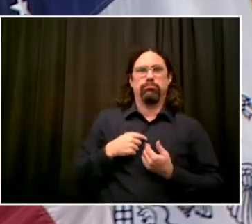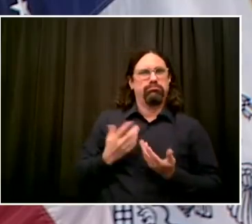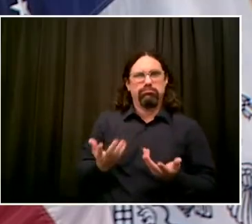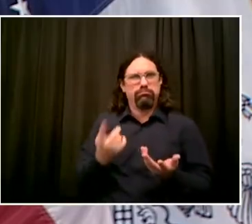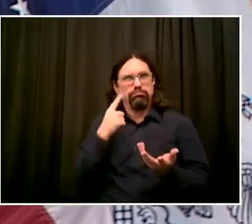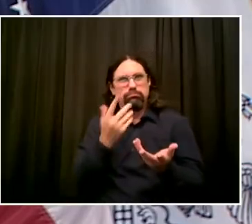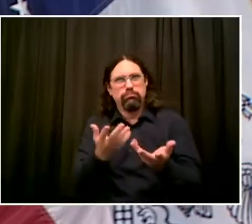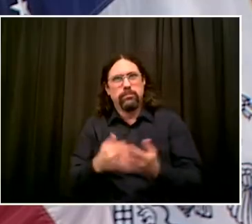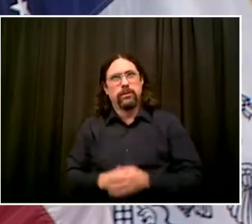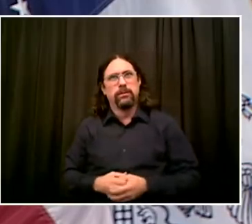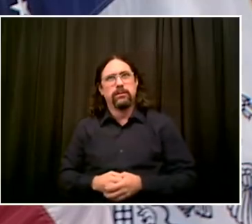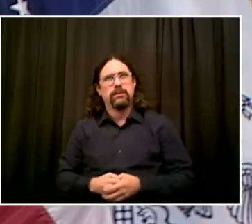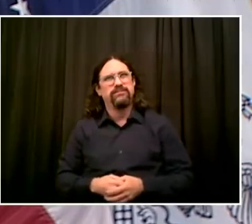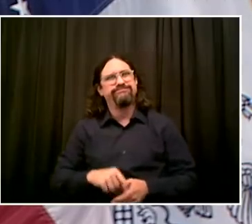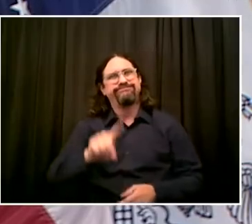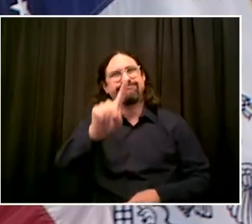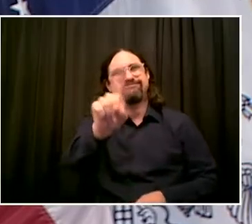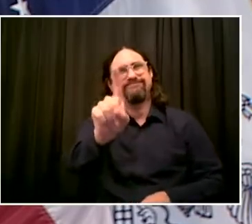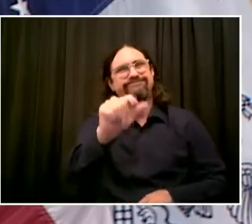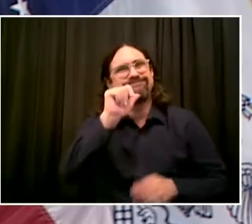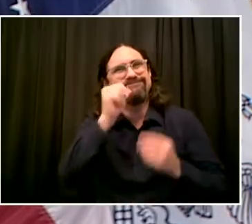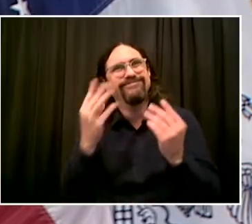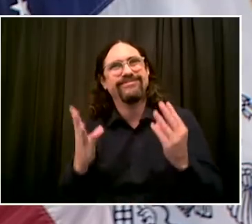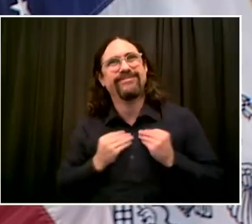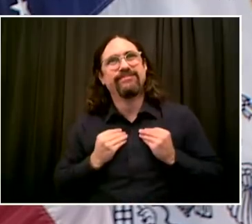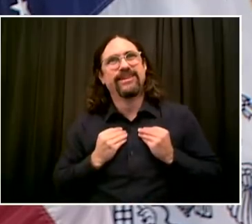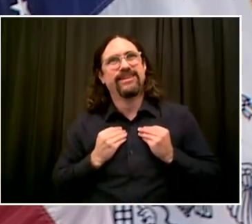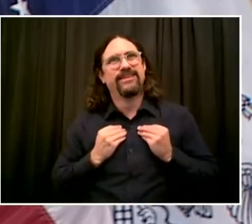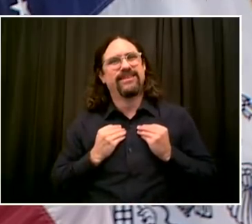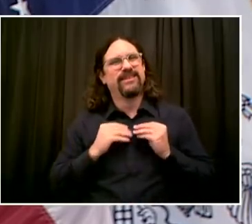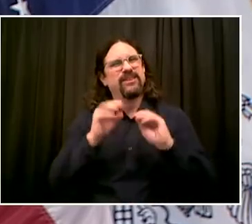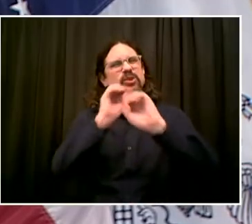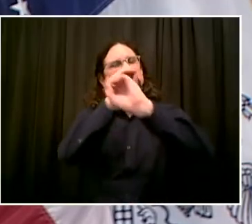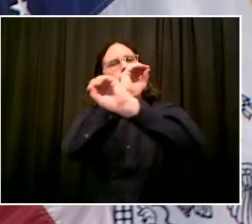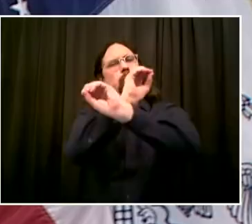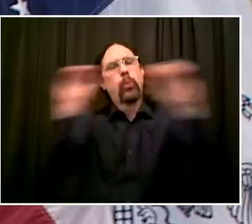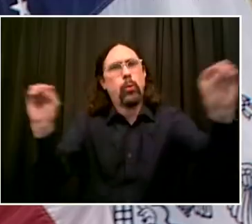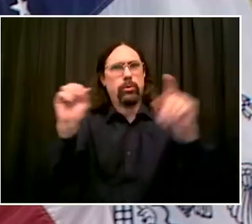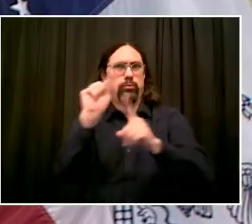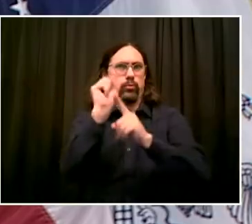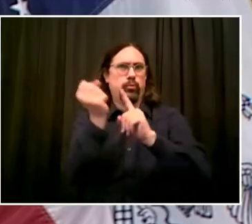ACCEPTABLE? WHATY OU HAVE TO SAY? IT IS ABSOLUTELY UNACCEPTABL E, I'M SAYG INIT NOW . THEE RINS O SITUATION IN WHICH THIS IS